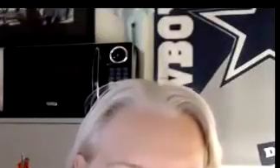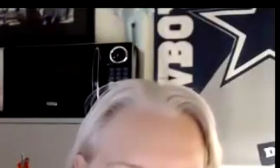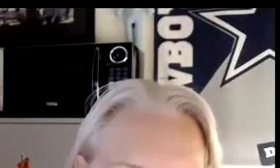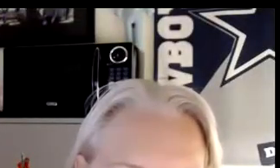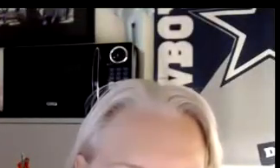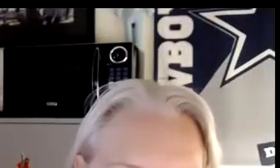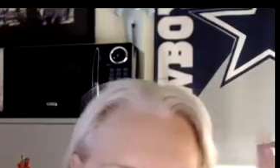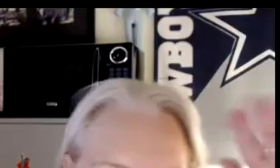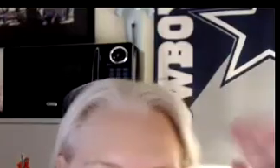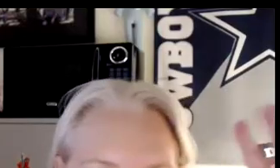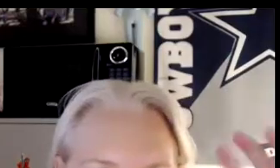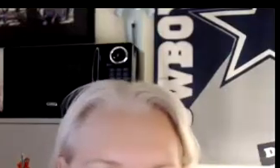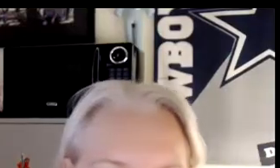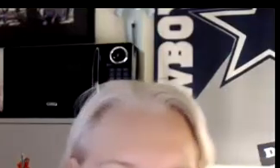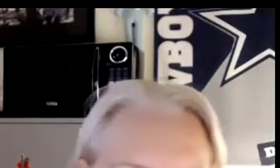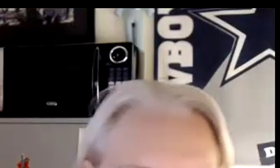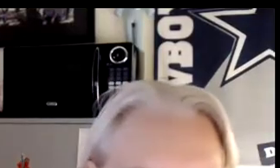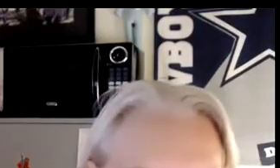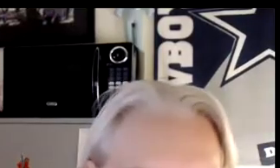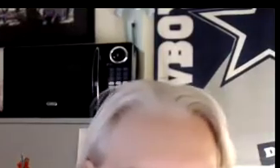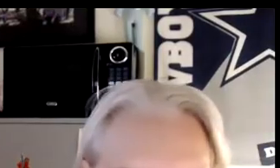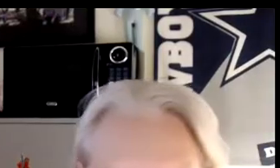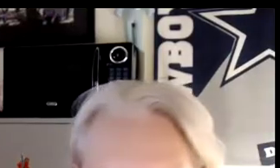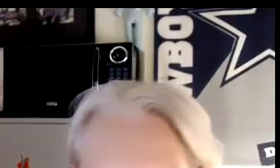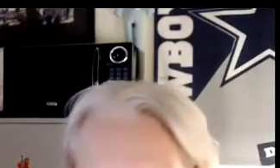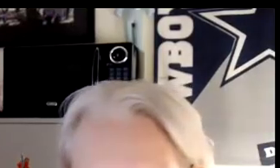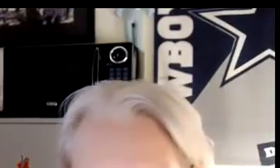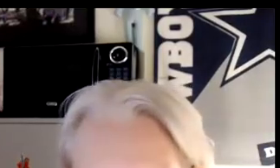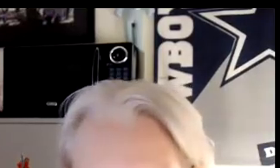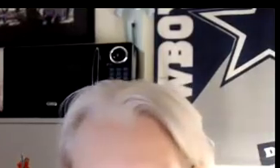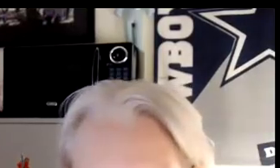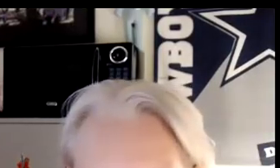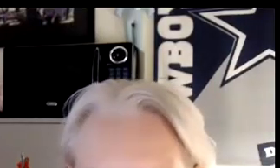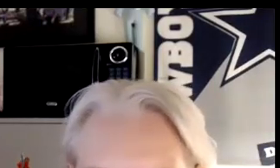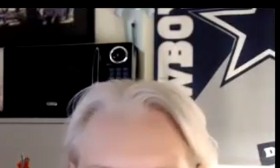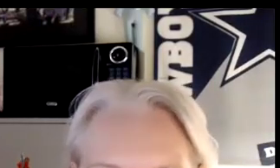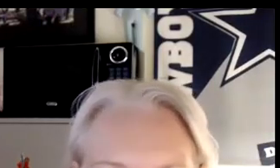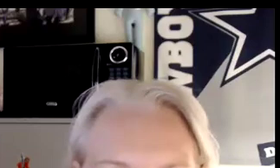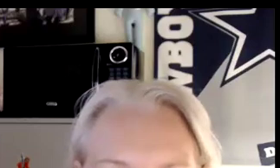Aren't you tired? Thank you, thank you. We can have a great start of the semester next week.